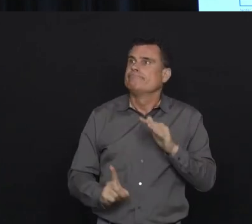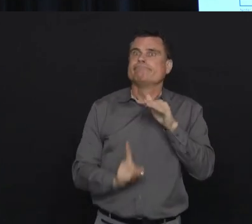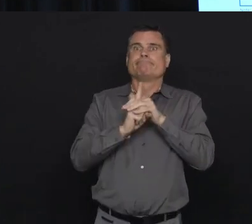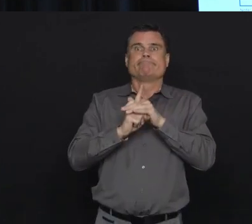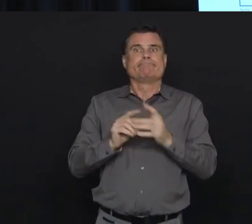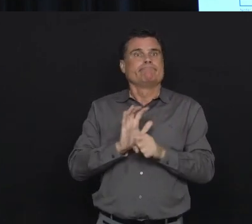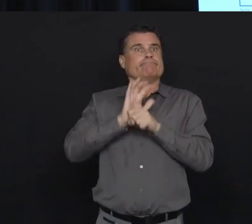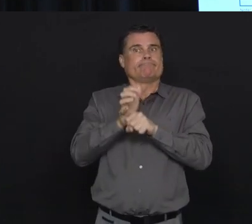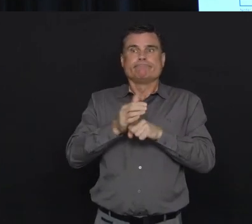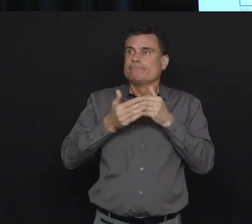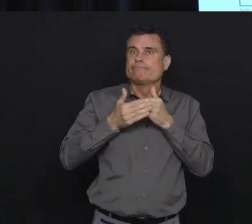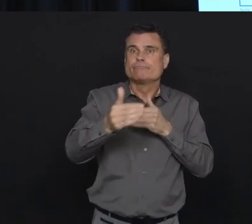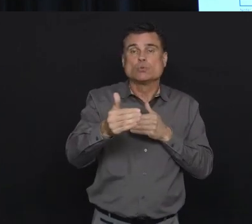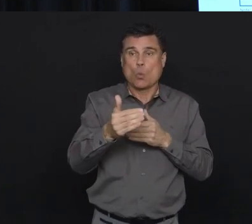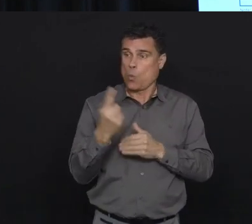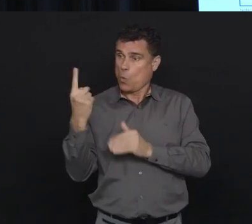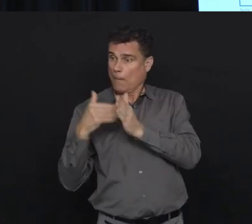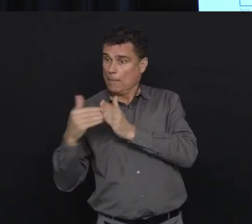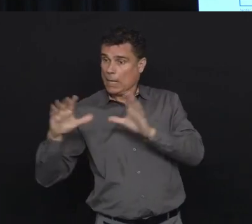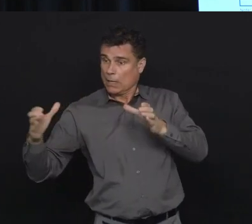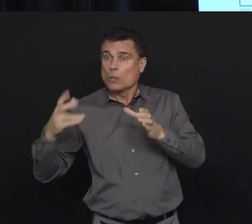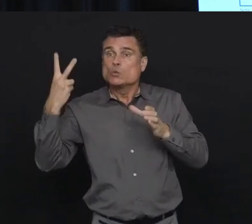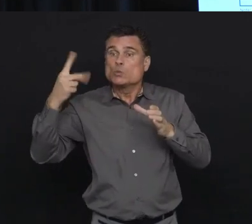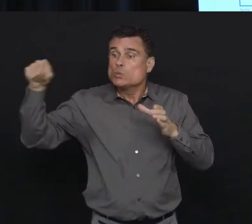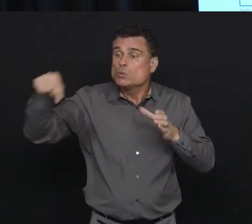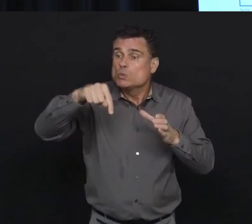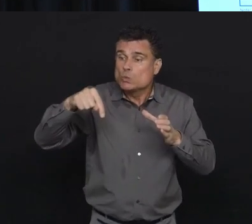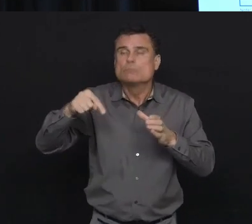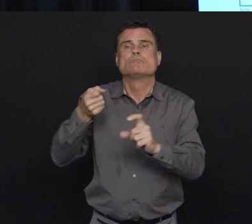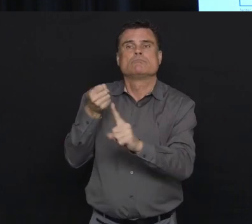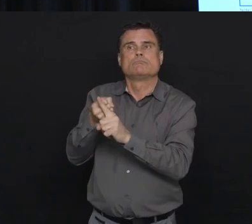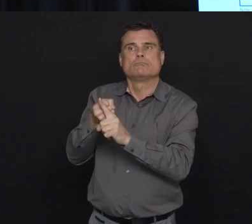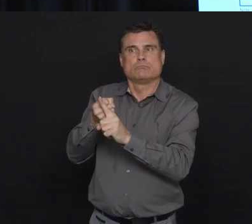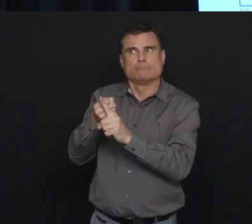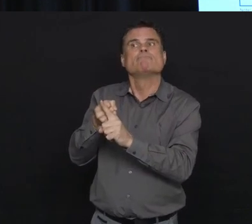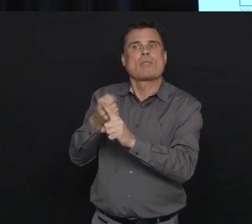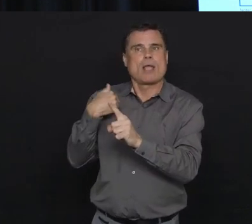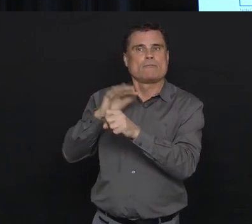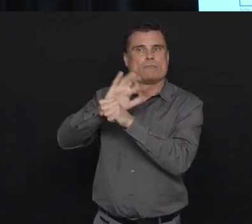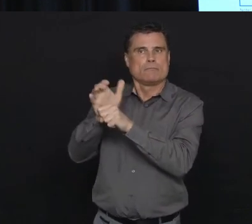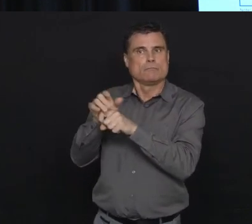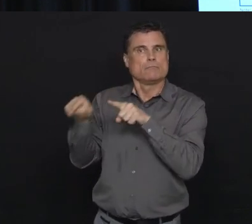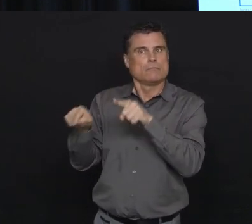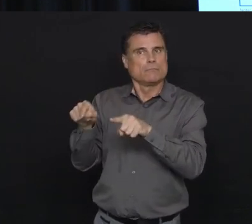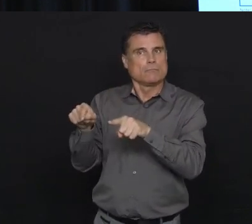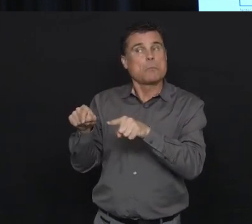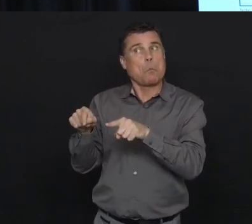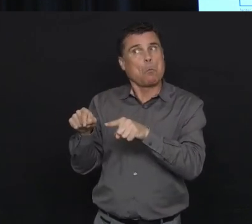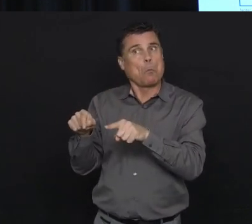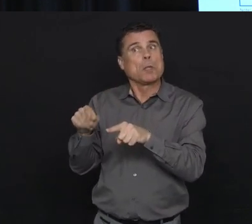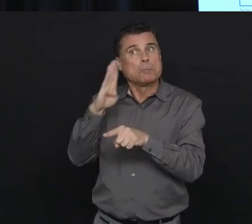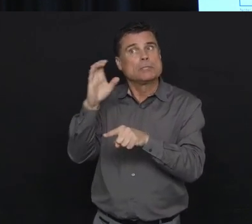to day one. We are little bit ahead of